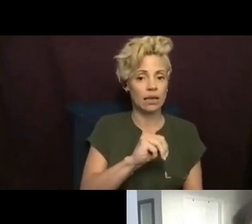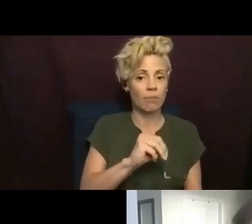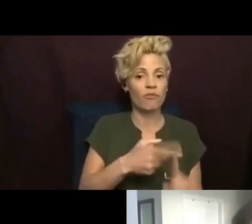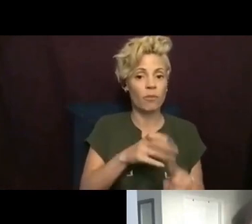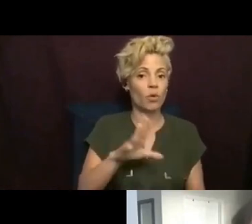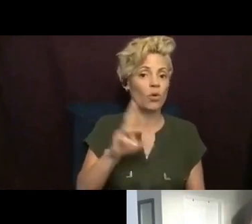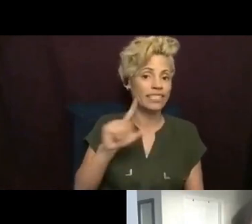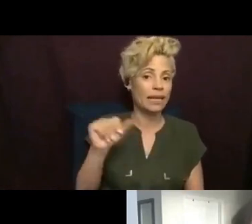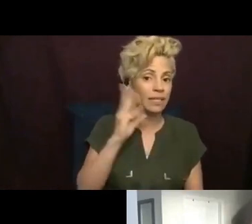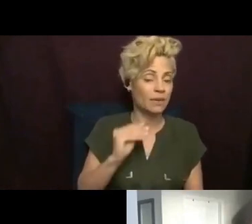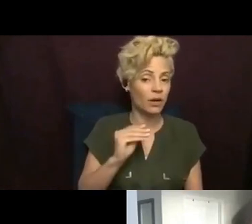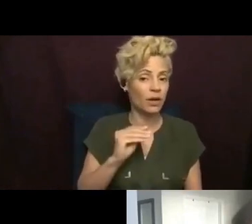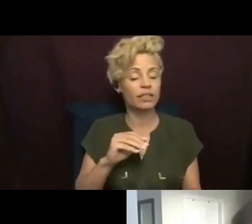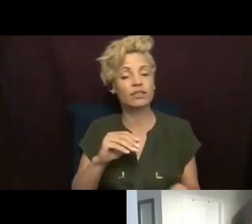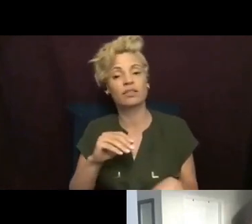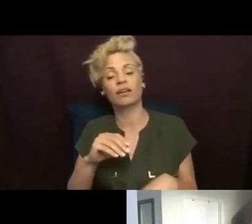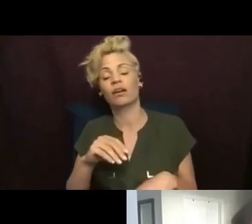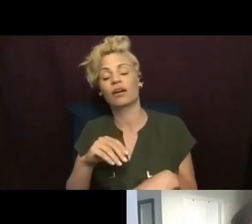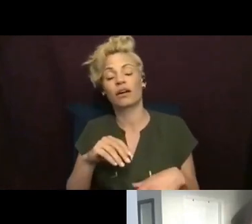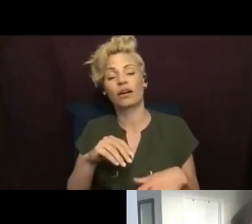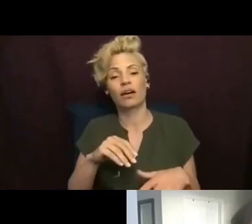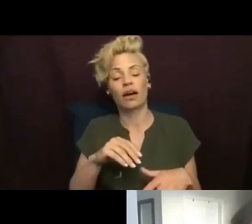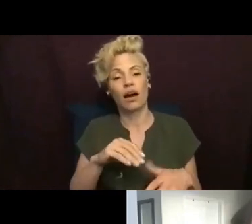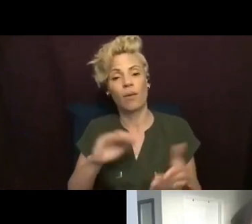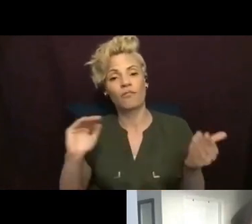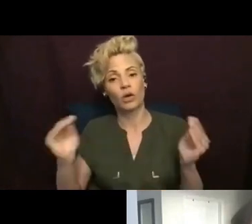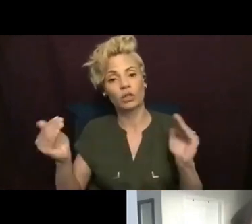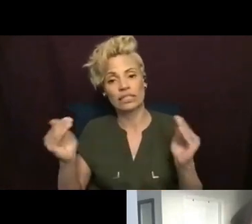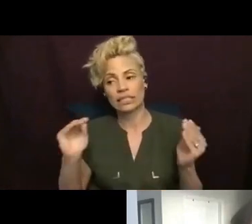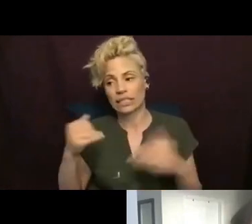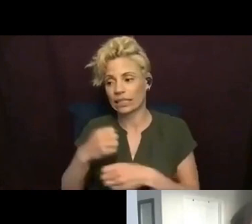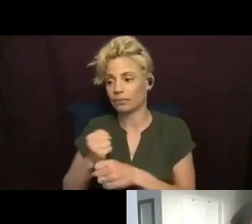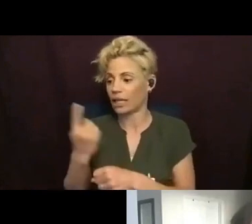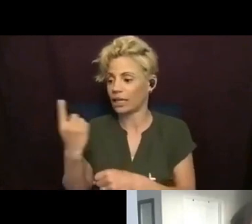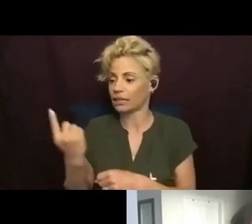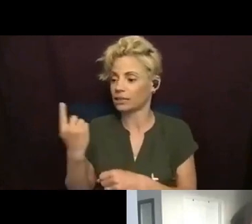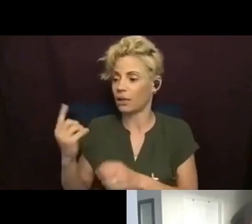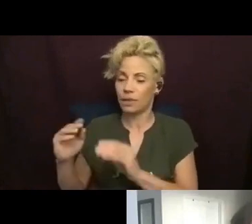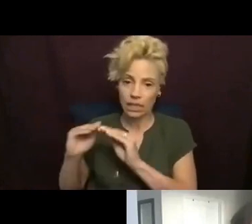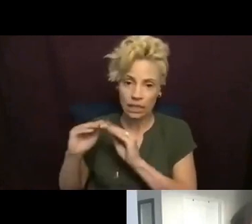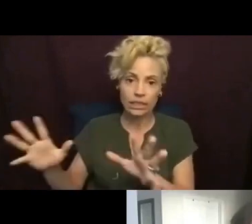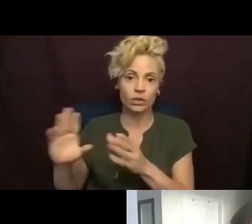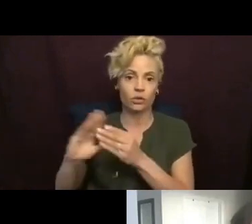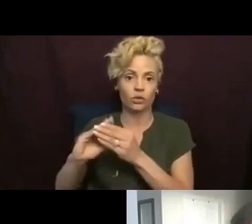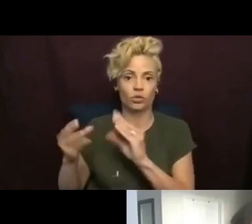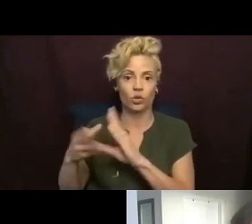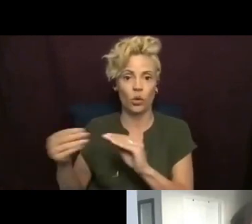versus making something that really creates a clear story or poem or essay for the reader?"